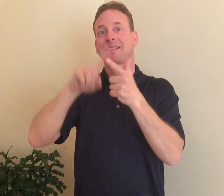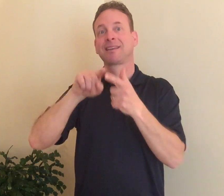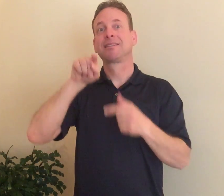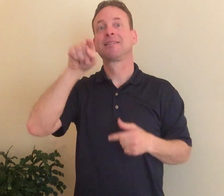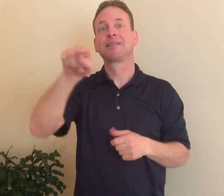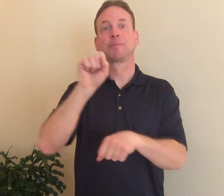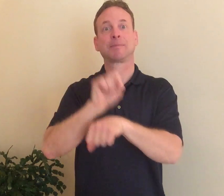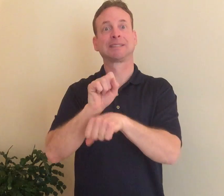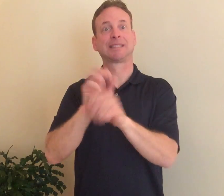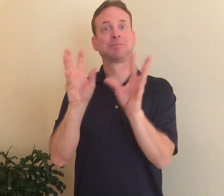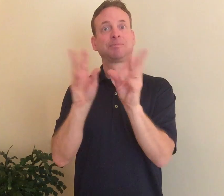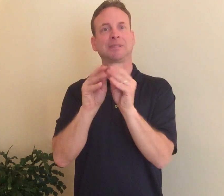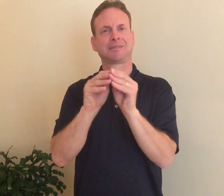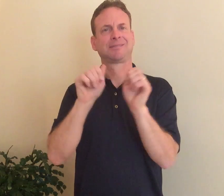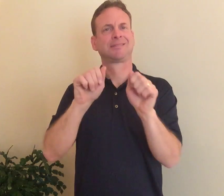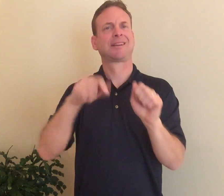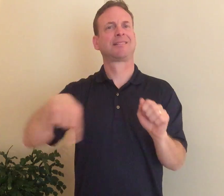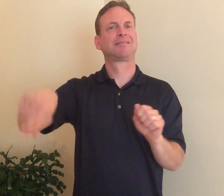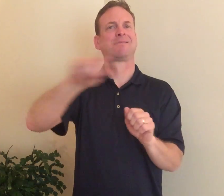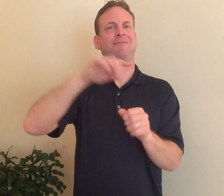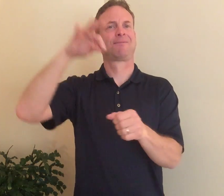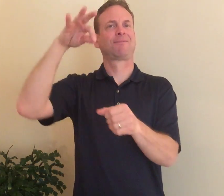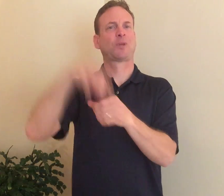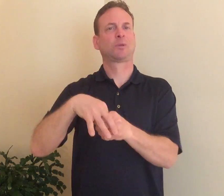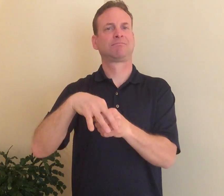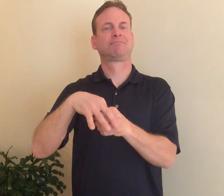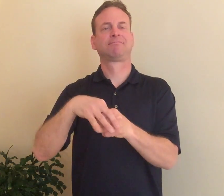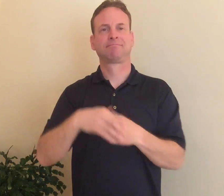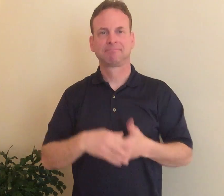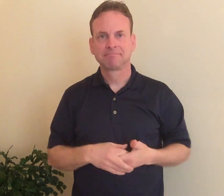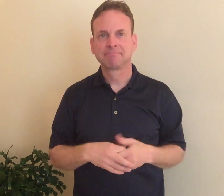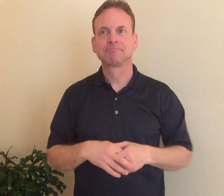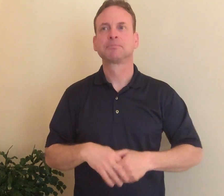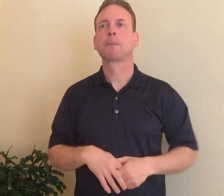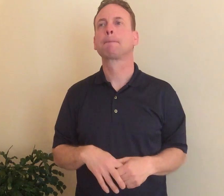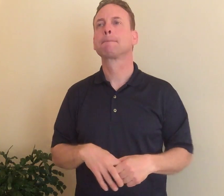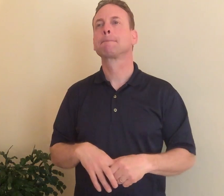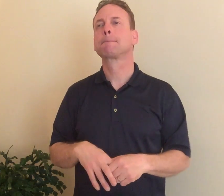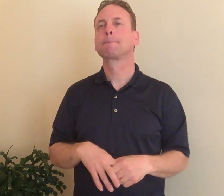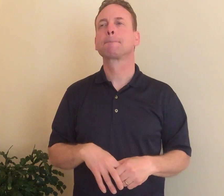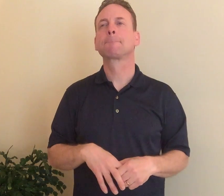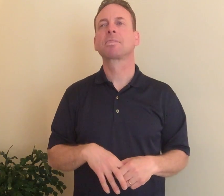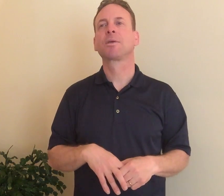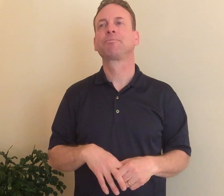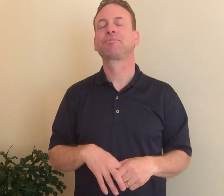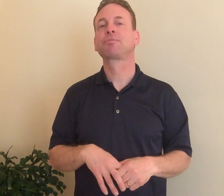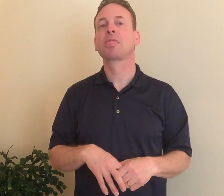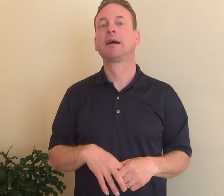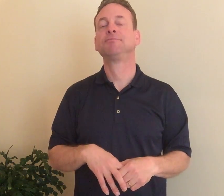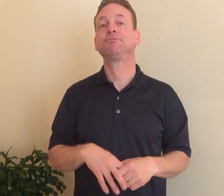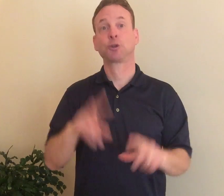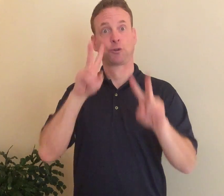Then, at the business meeting, we can vote on the motions.